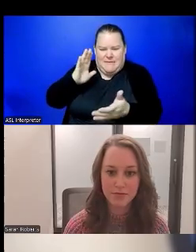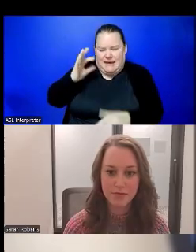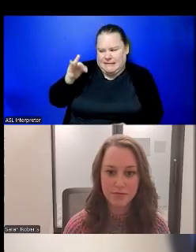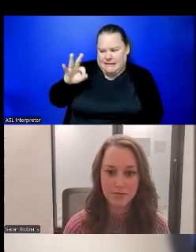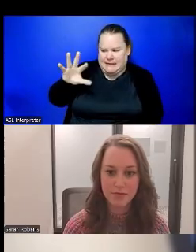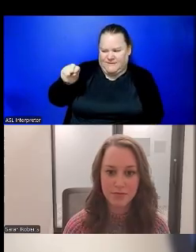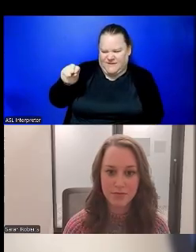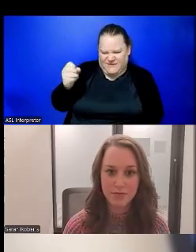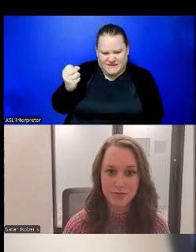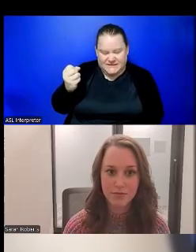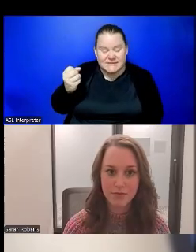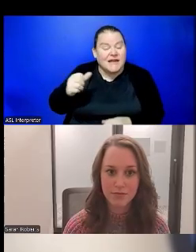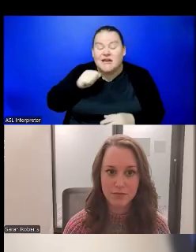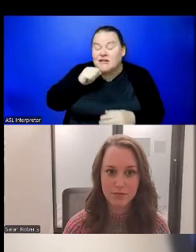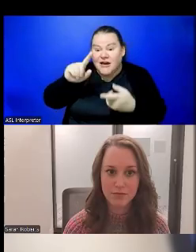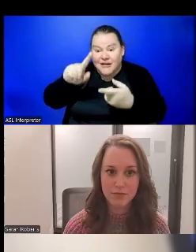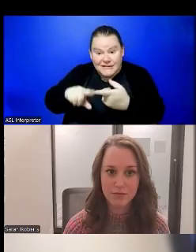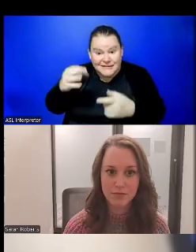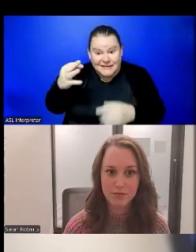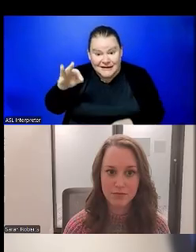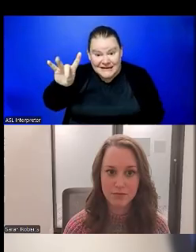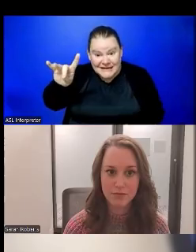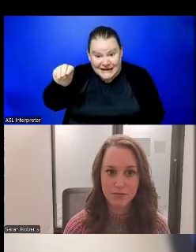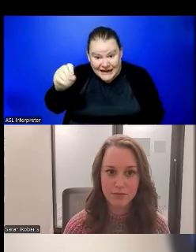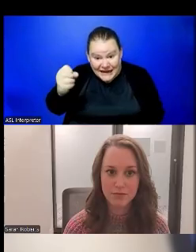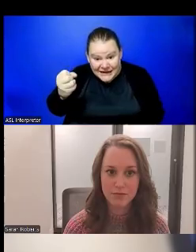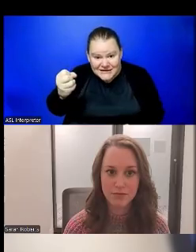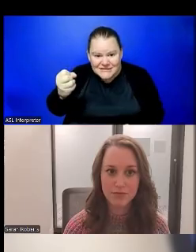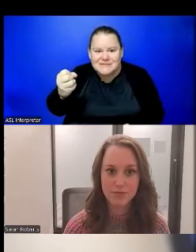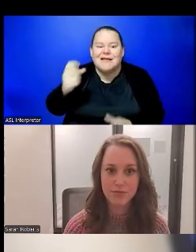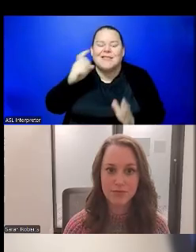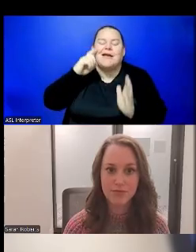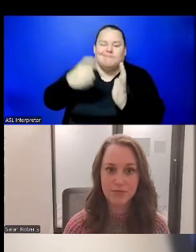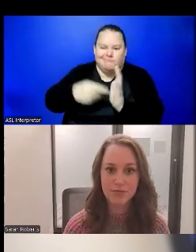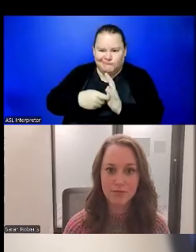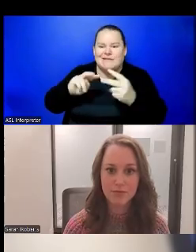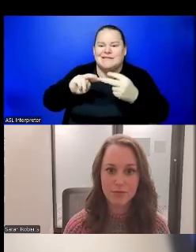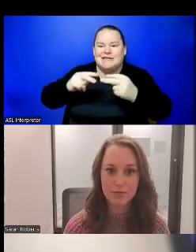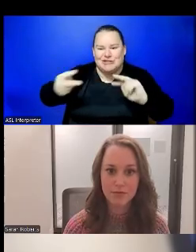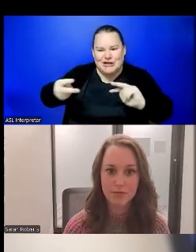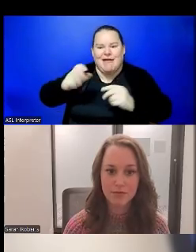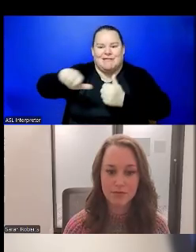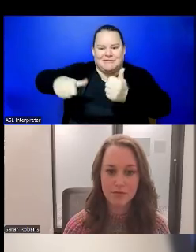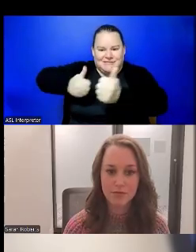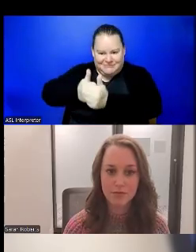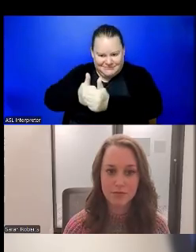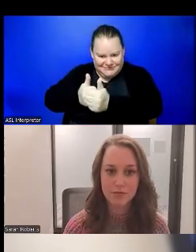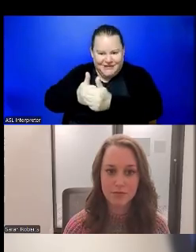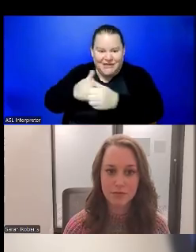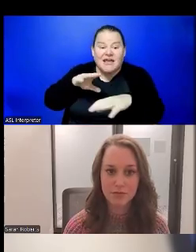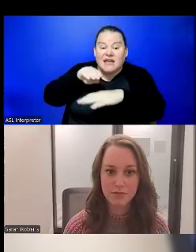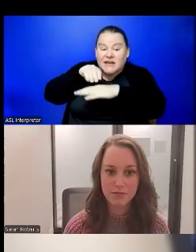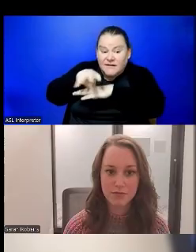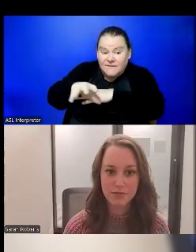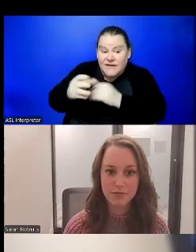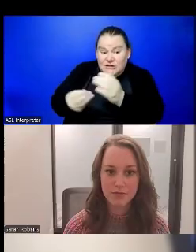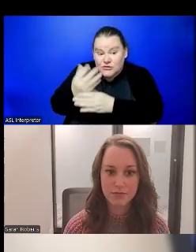wasn't until the 80s that they identified the underlying genetic etiology. It affects growth, metabolism, appetite,